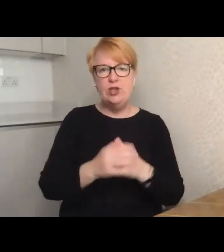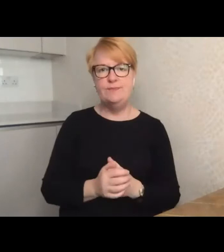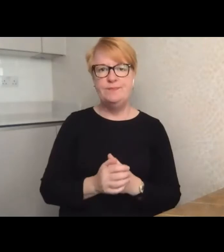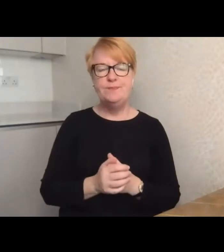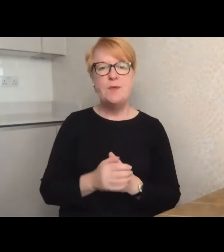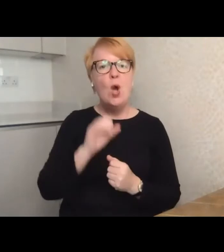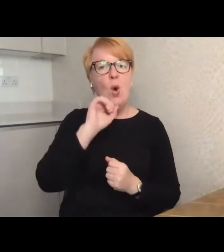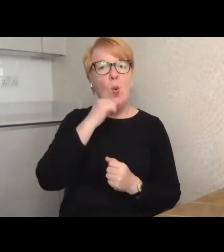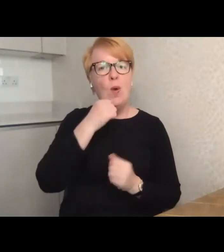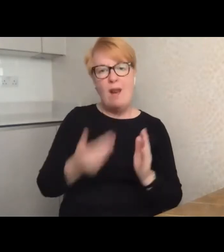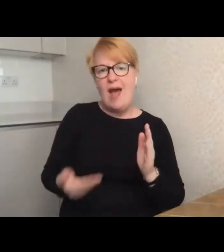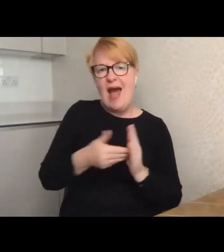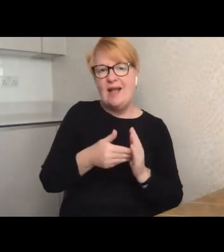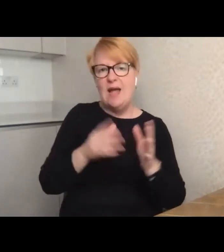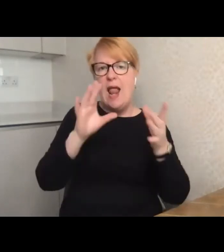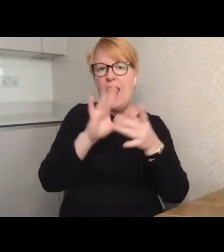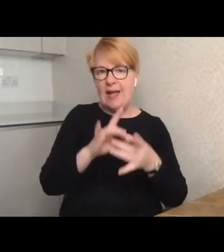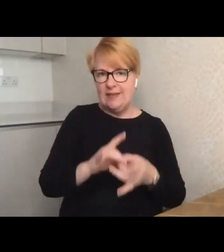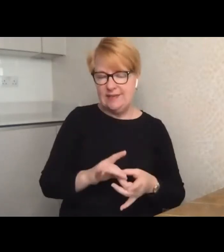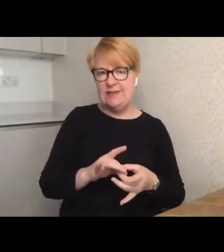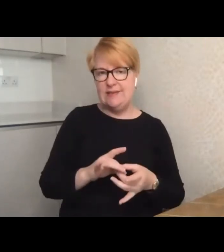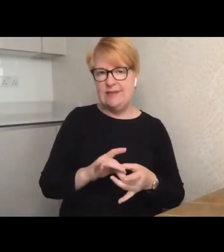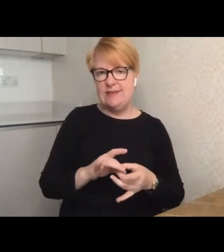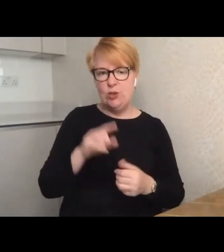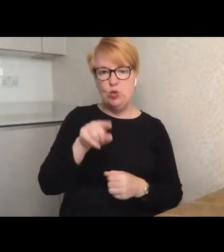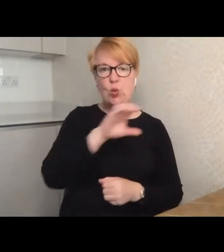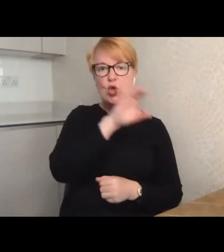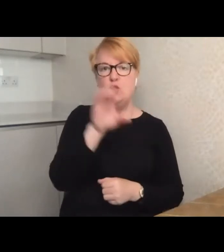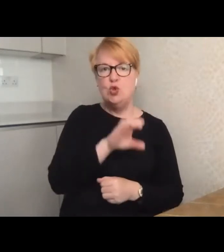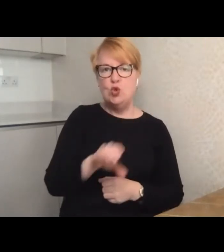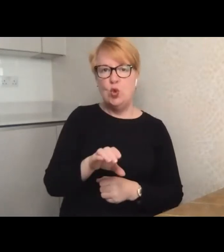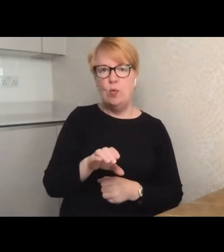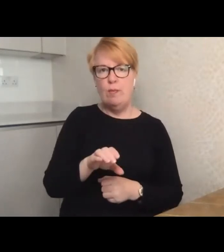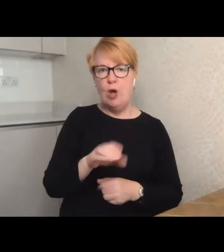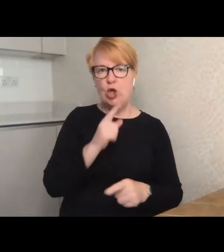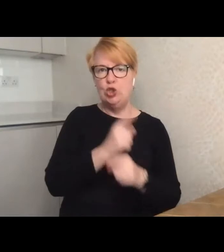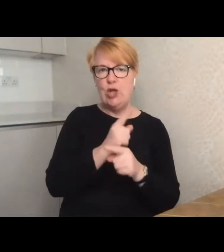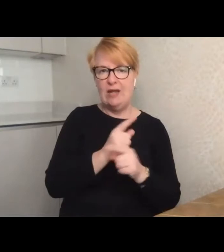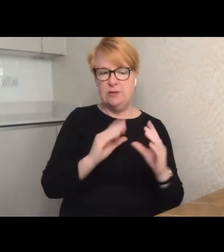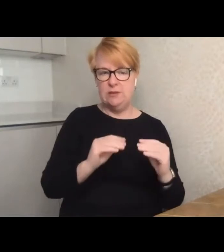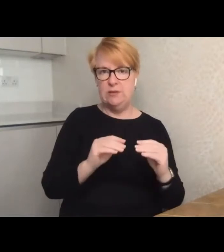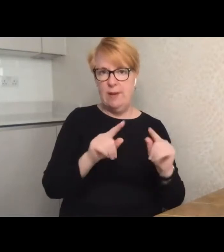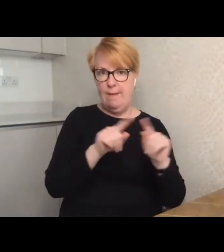the projects that we talked about in the Zoom chat box. So, if you'd like to delve deeper into any of those, which I really recommend you do,